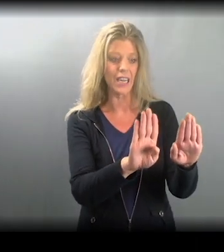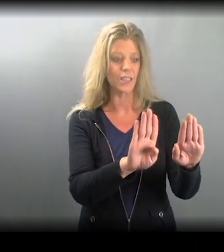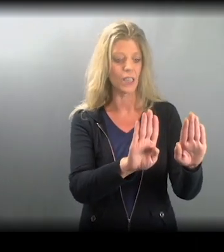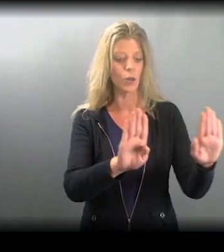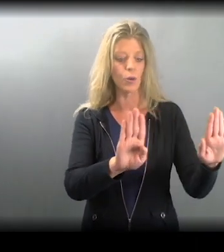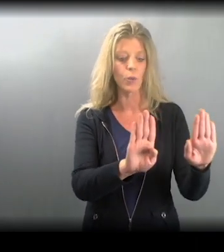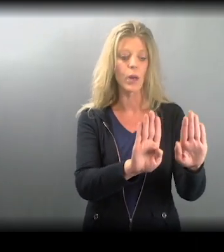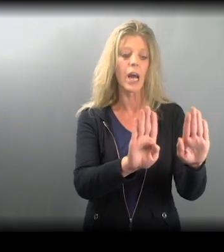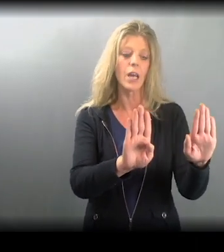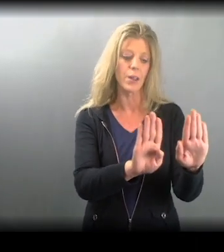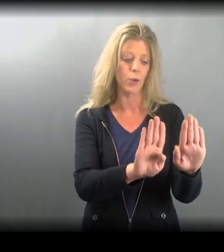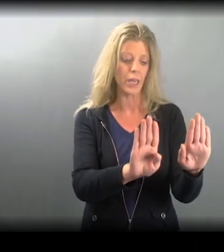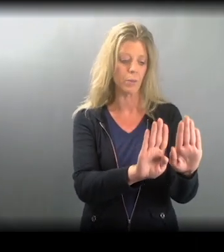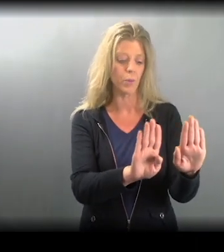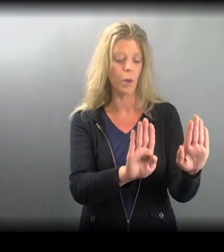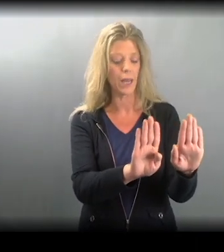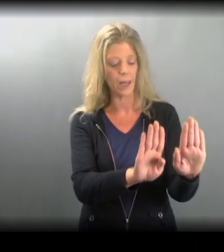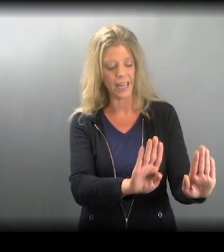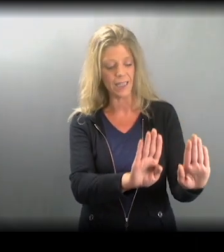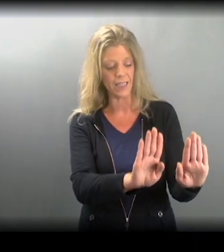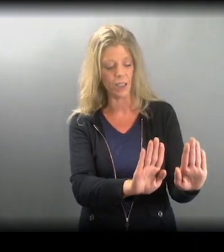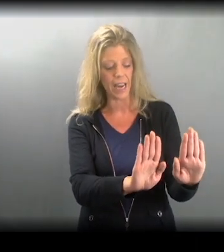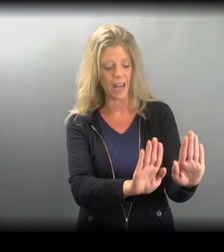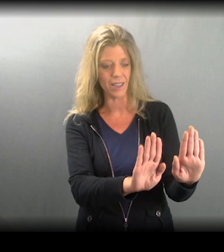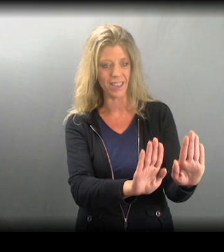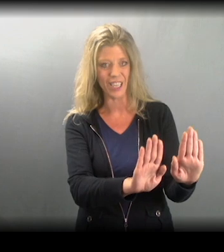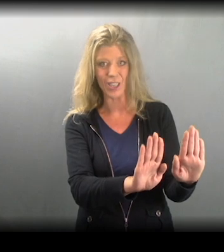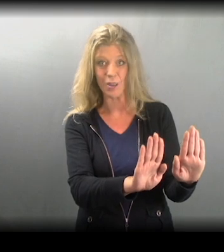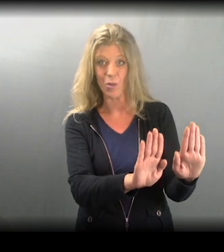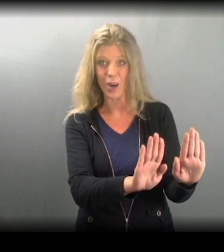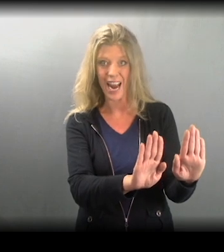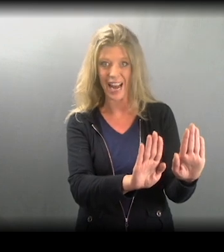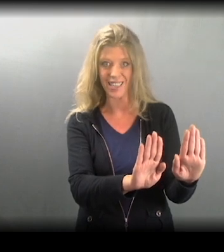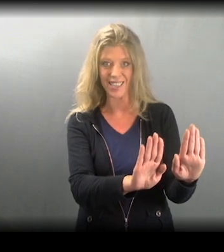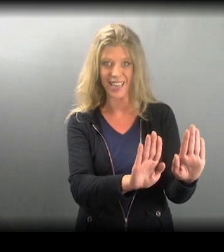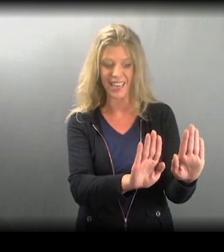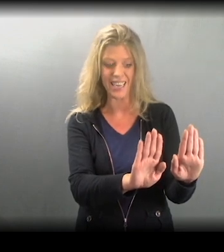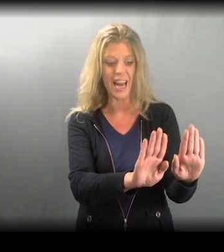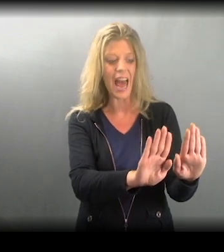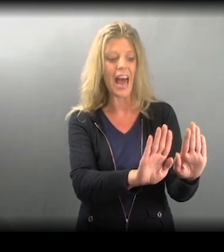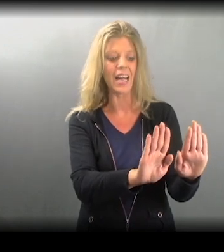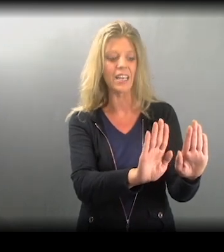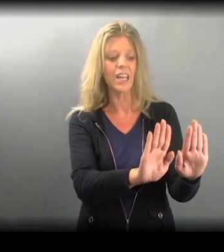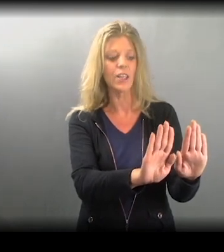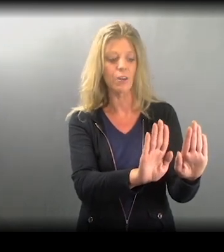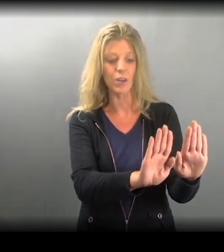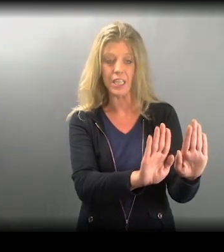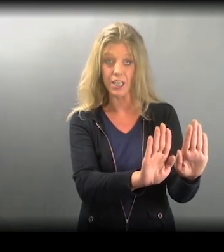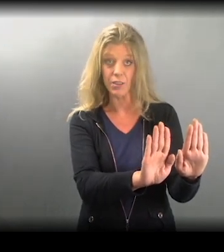So, you're going to place your hands on your support hand side, and you're going to use